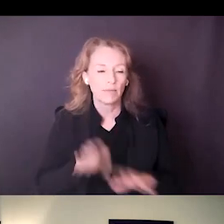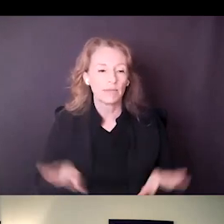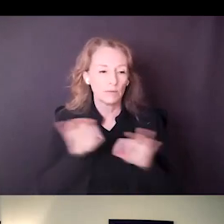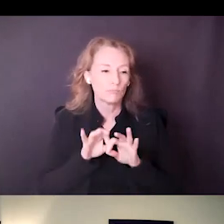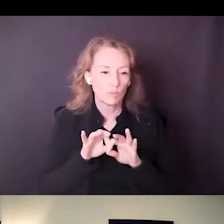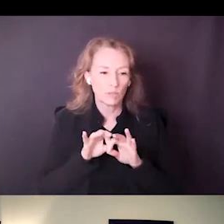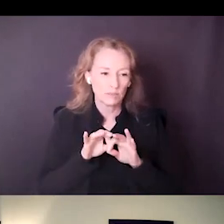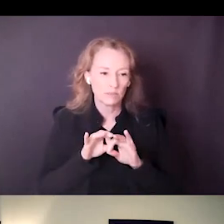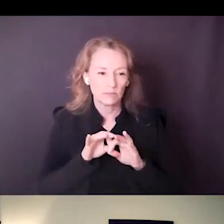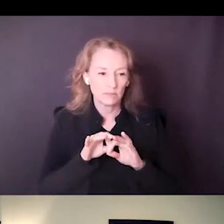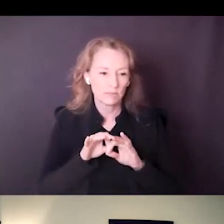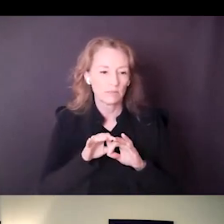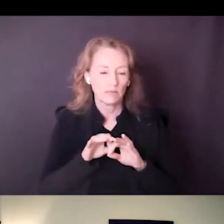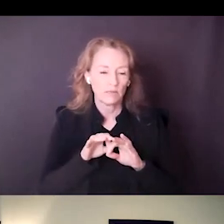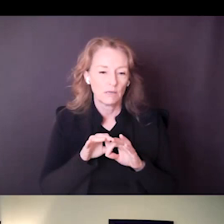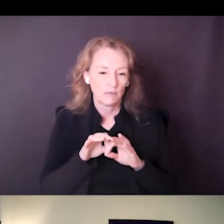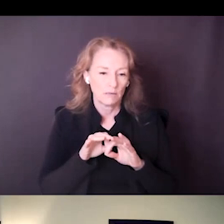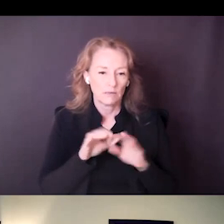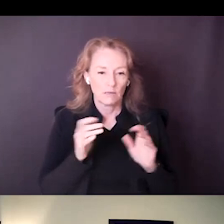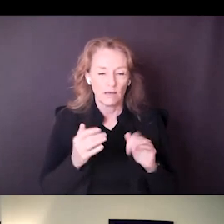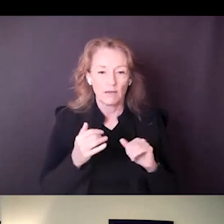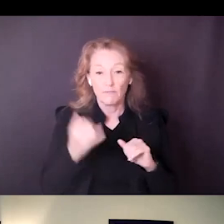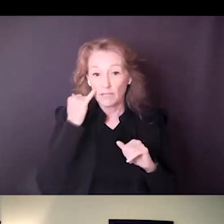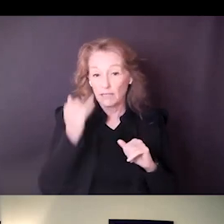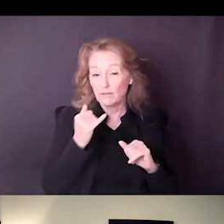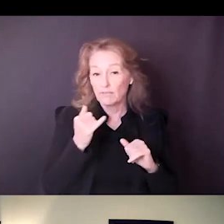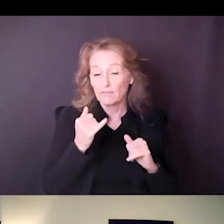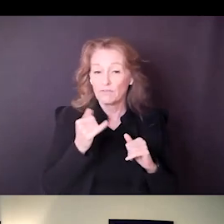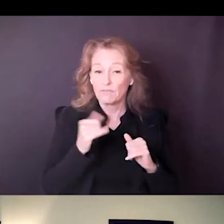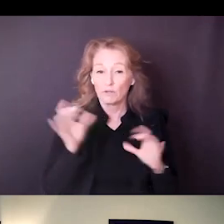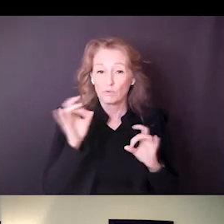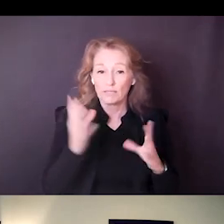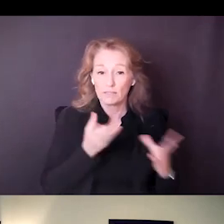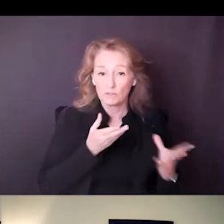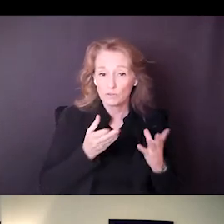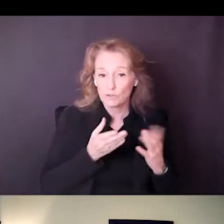OF WHETHER CRISIS SERVICES SHOULD OR SHOULD NOT COME IN A POLICE CAR.